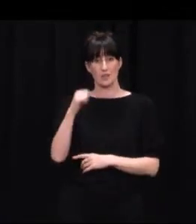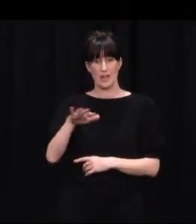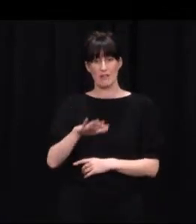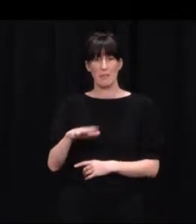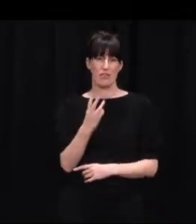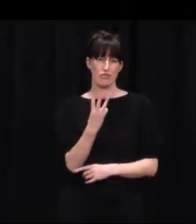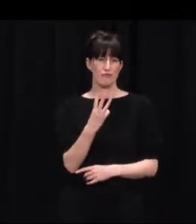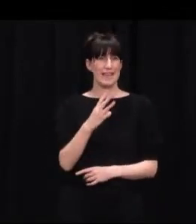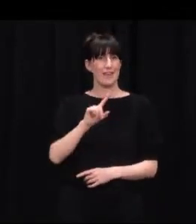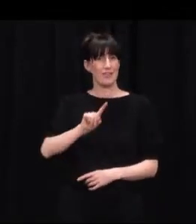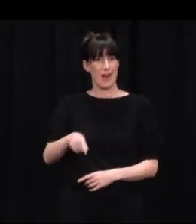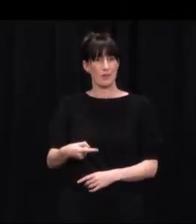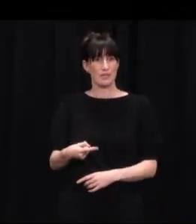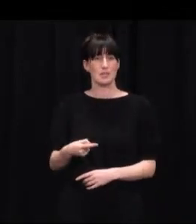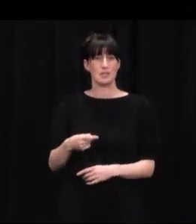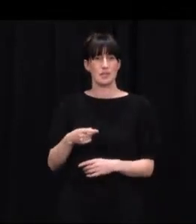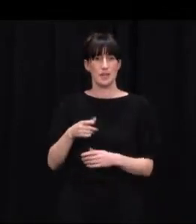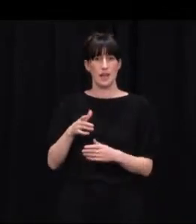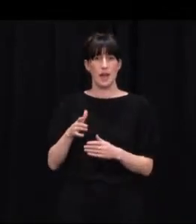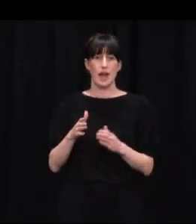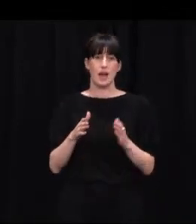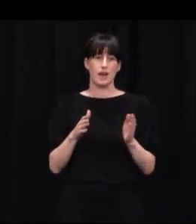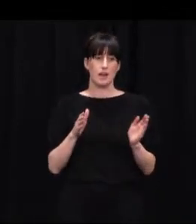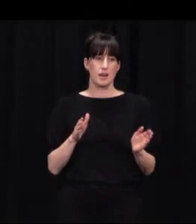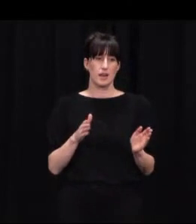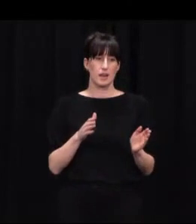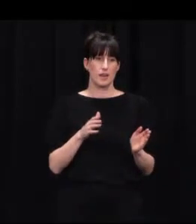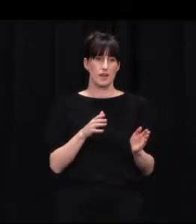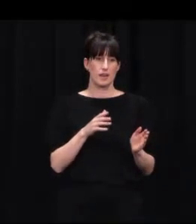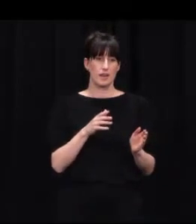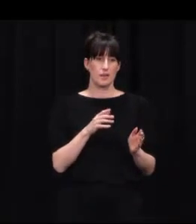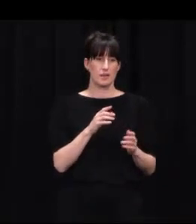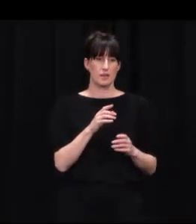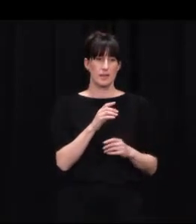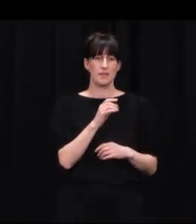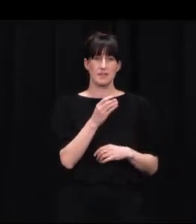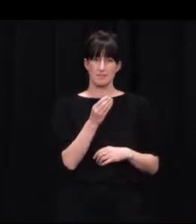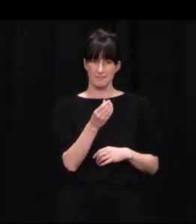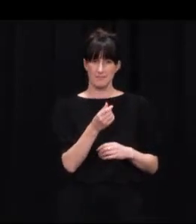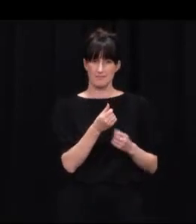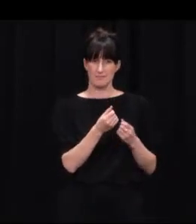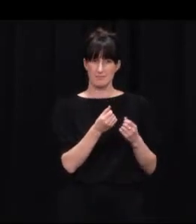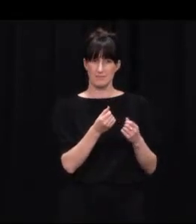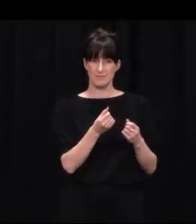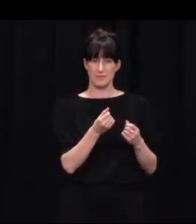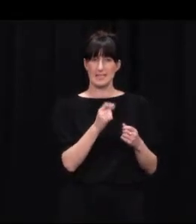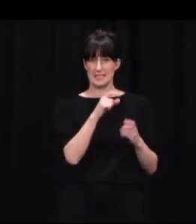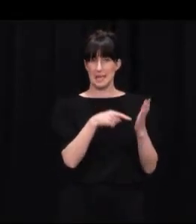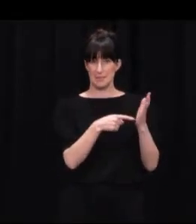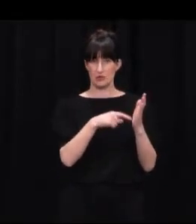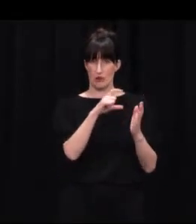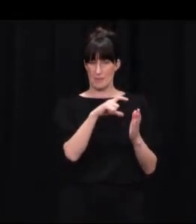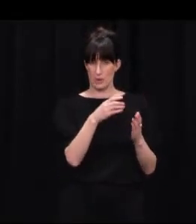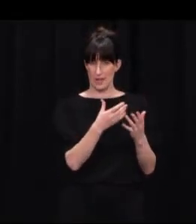the day, their busiest day eve. Nearly 3,000 swabs taken across